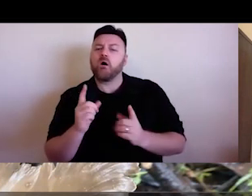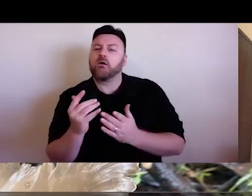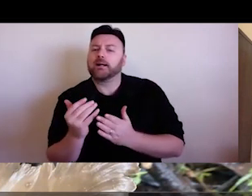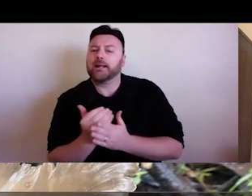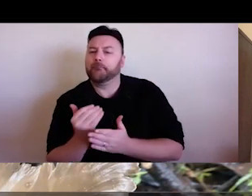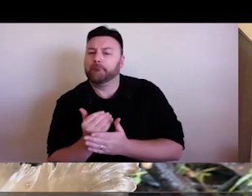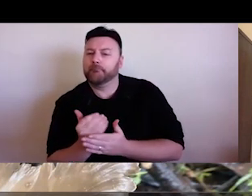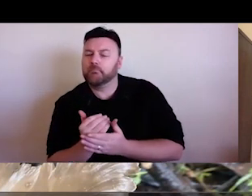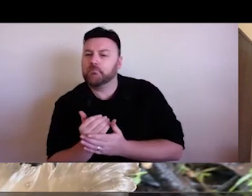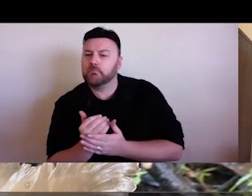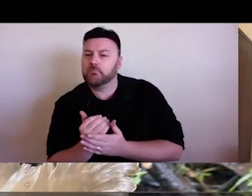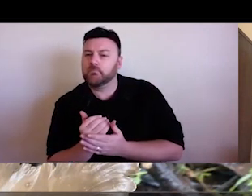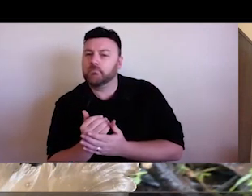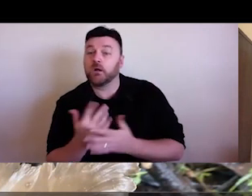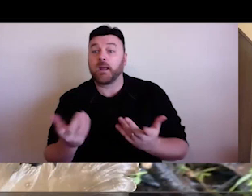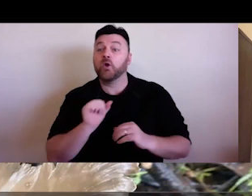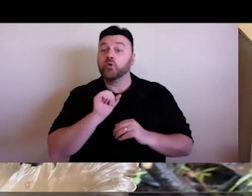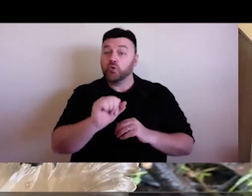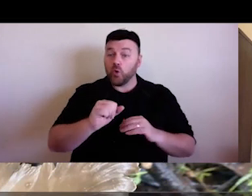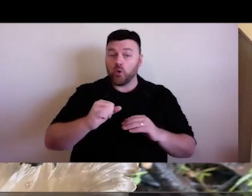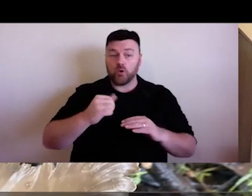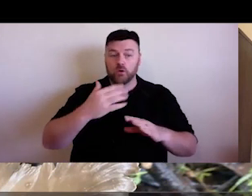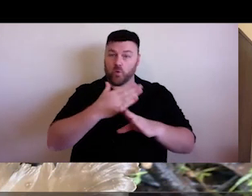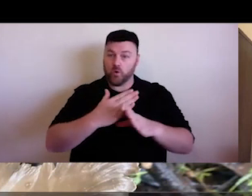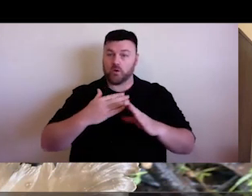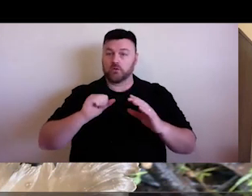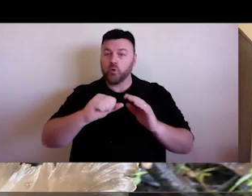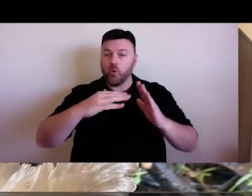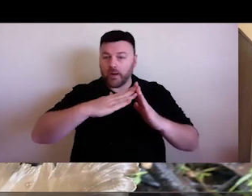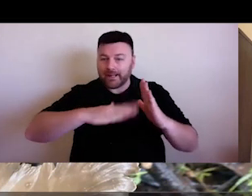this: What aspects of your industry, or your practice, will stay the